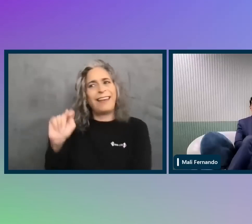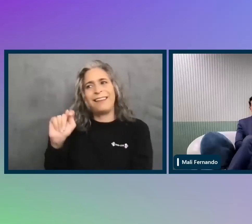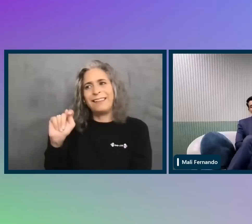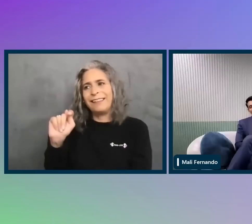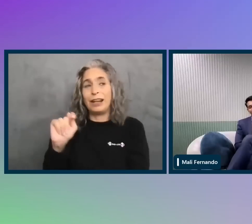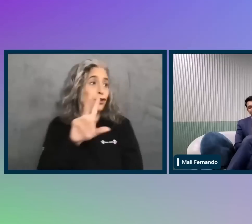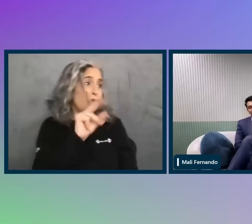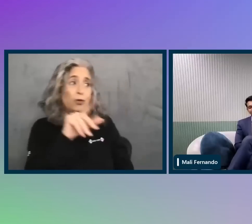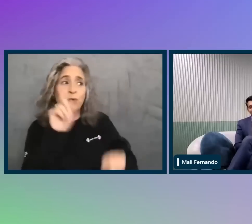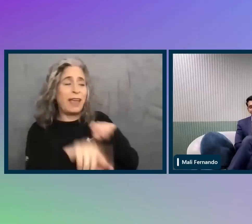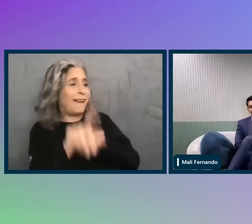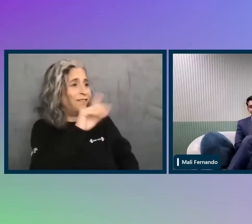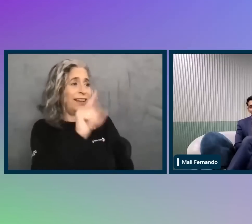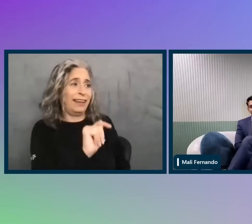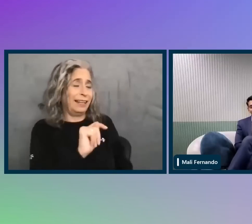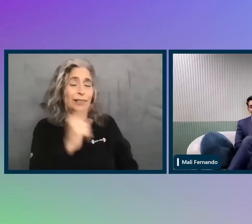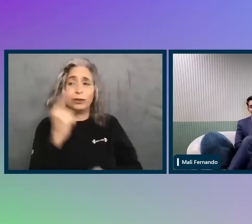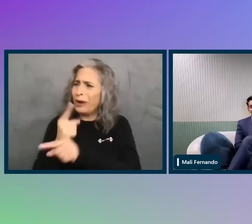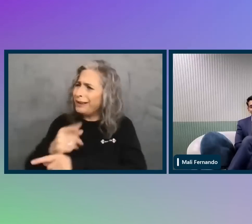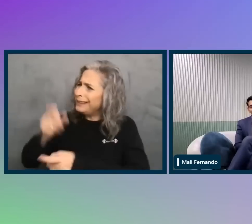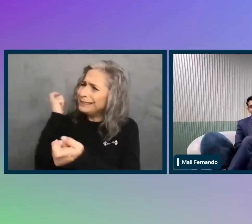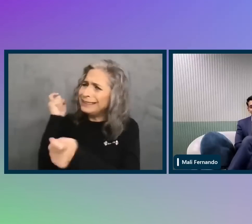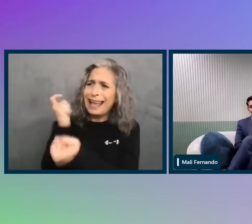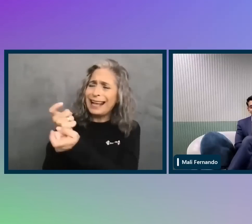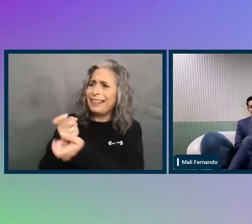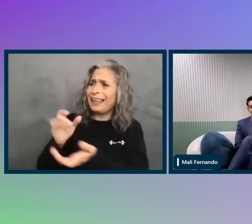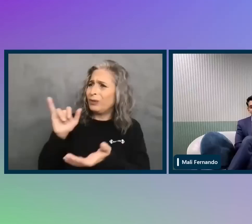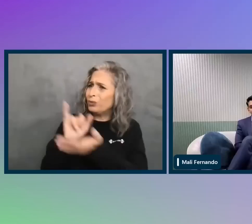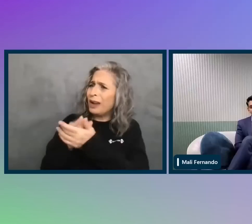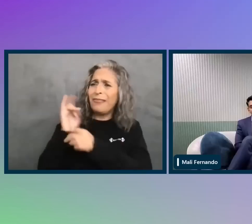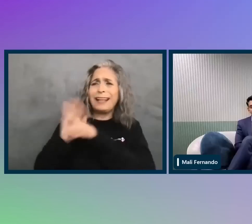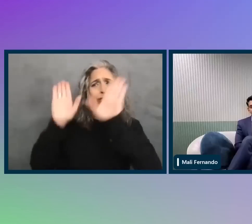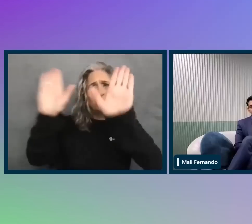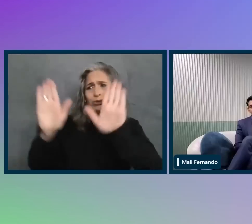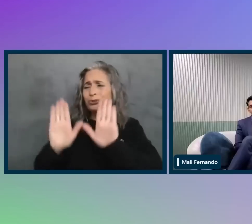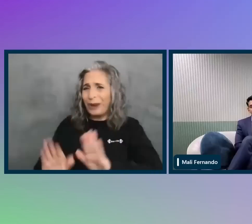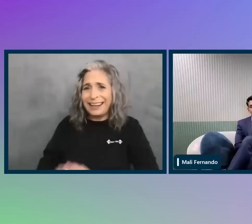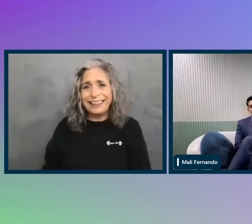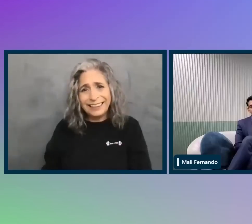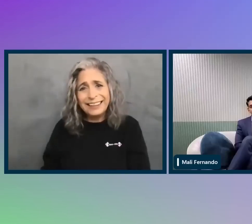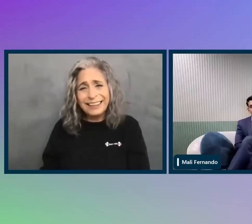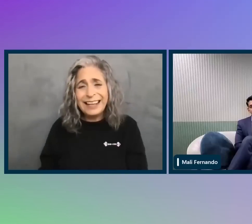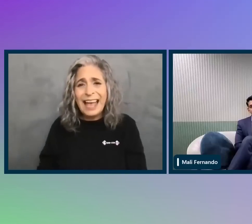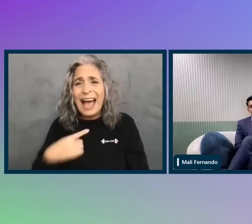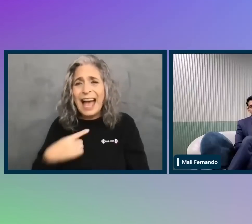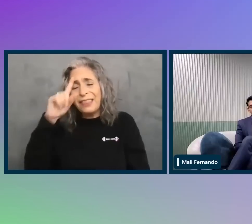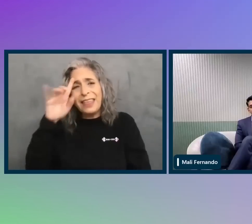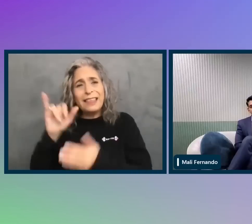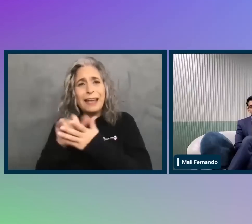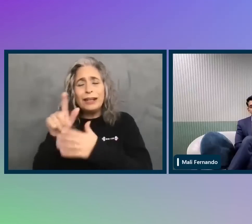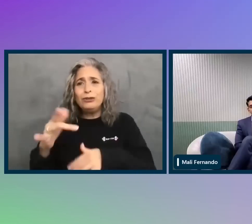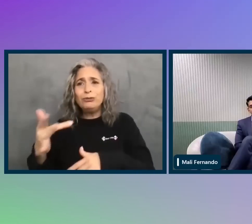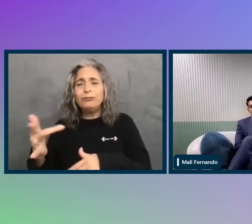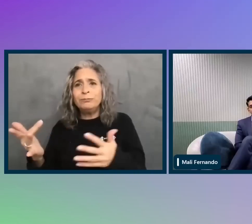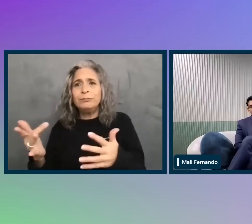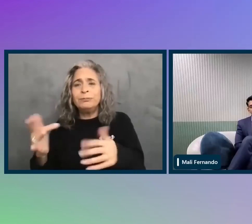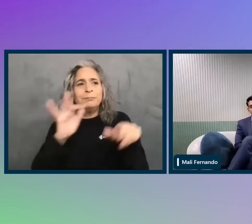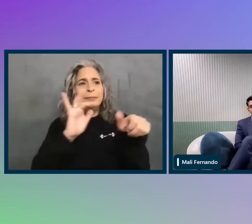Can't fake it. - Right, exactly. That's great. So I mean, and I think you've touched upon three very important things,